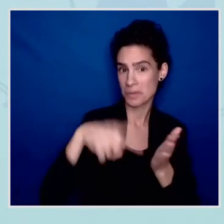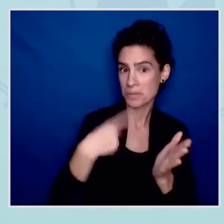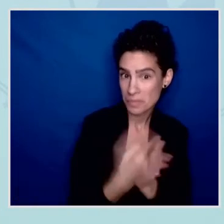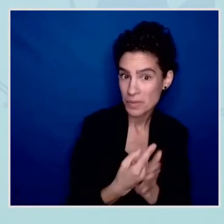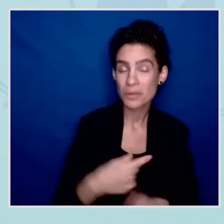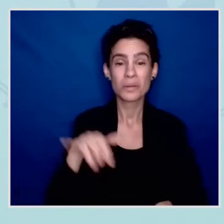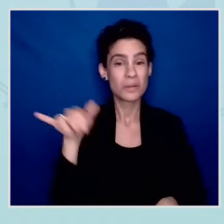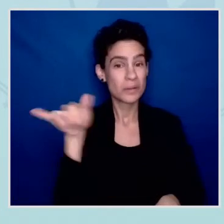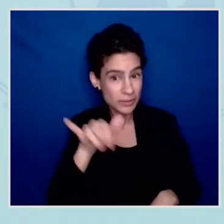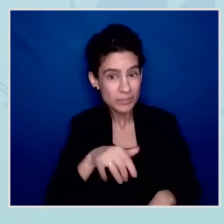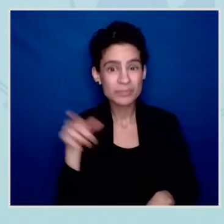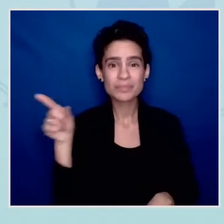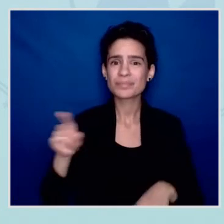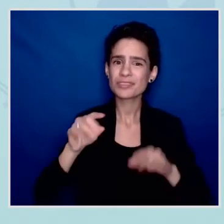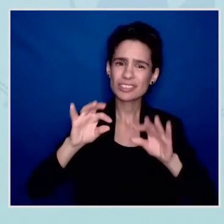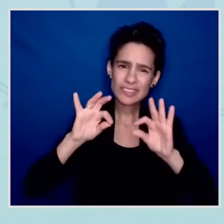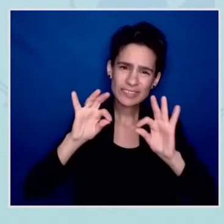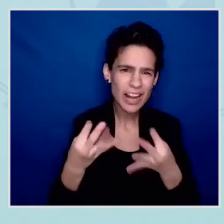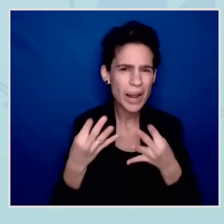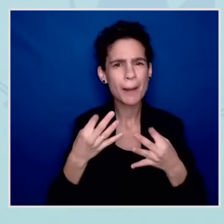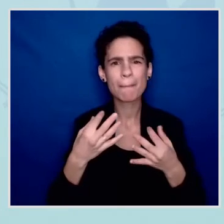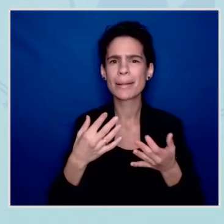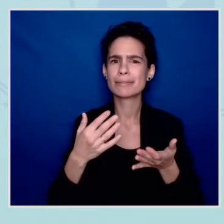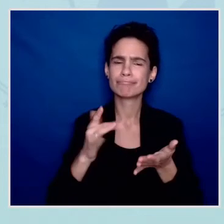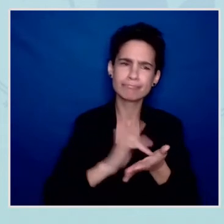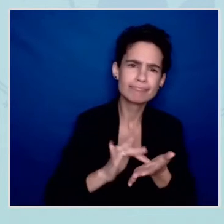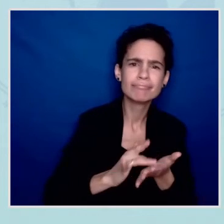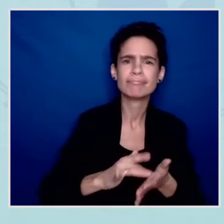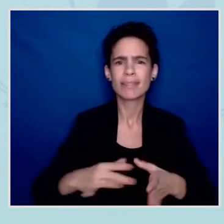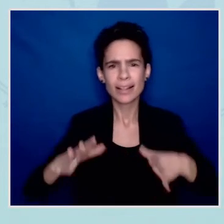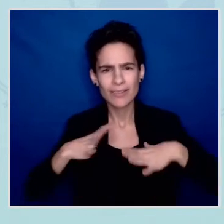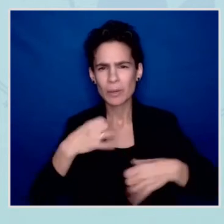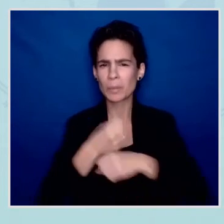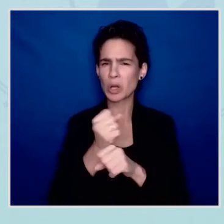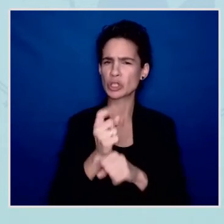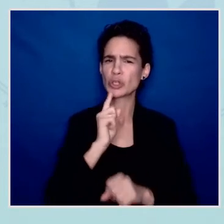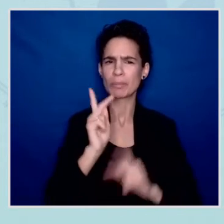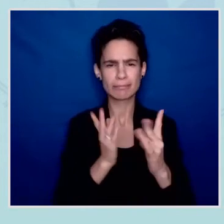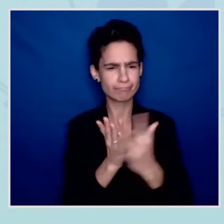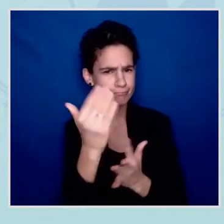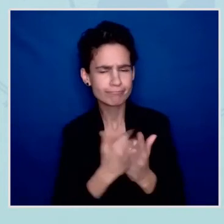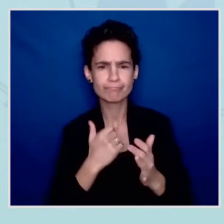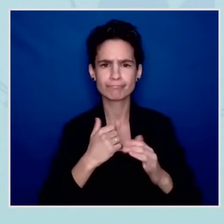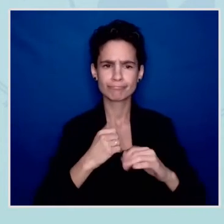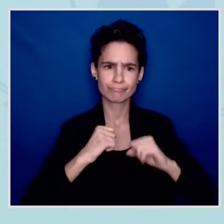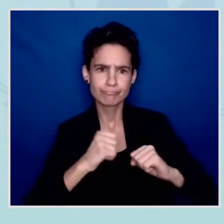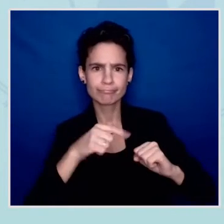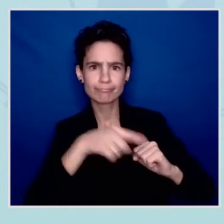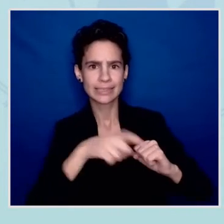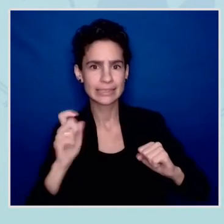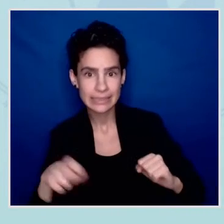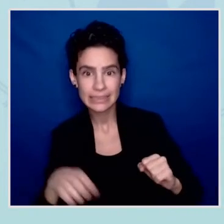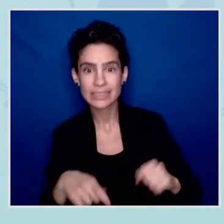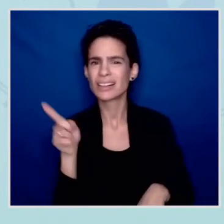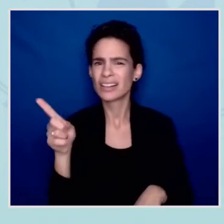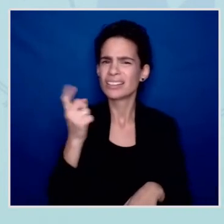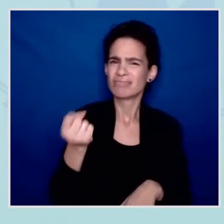WHO ALWAYS PUTS WORKING PEOPLE